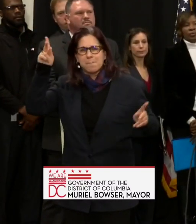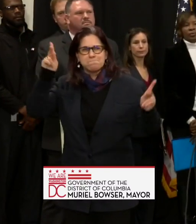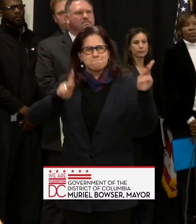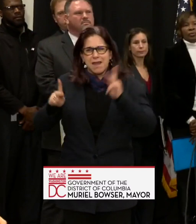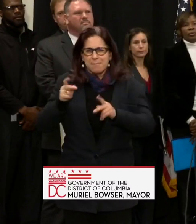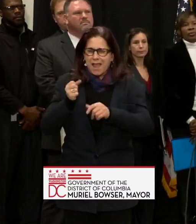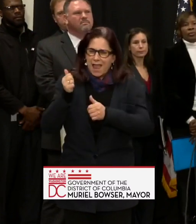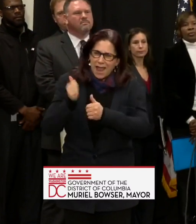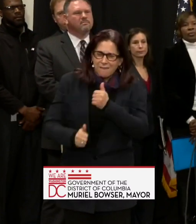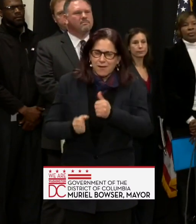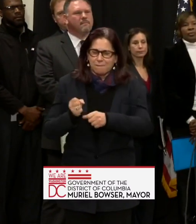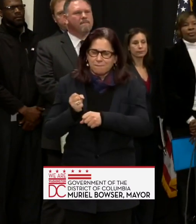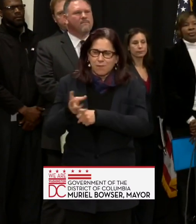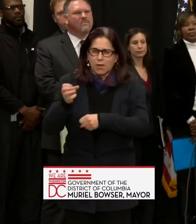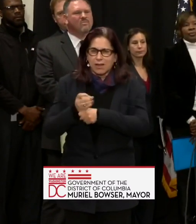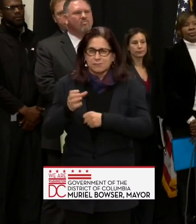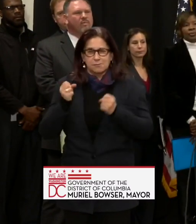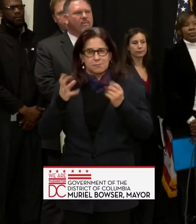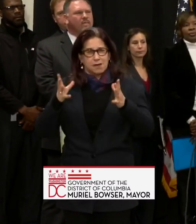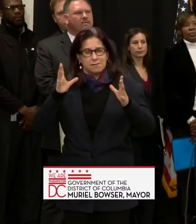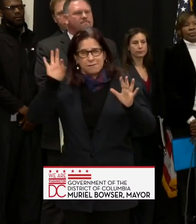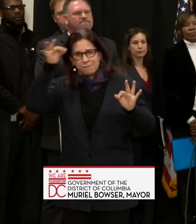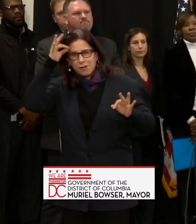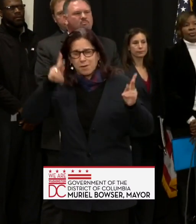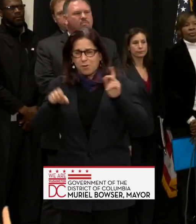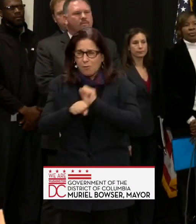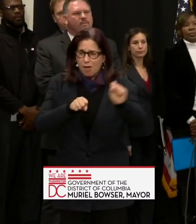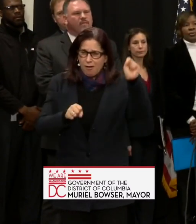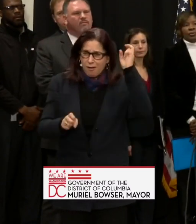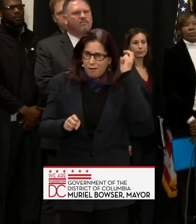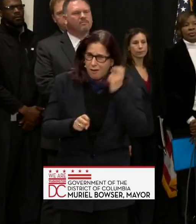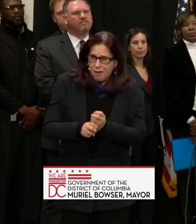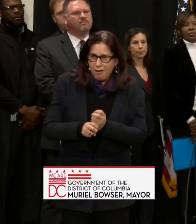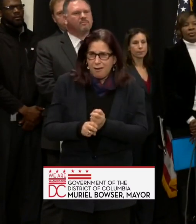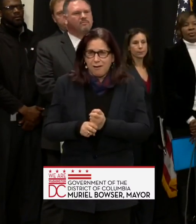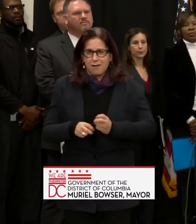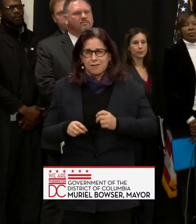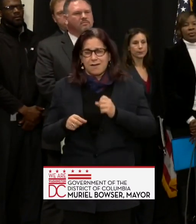SAFE DURING THE PEACEFUL TRANSITION OF POWER.